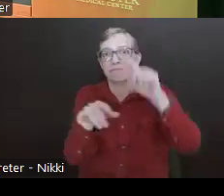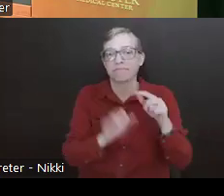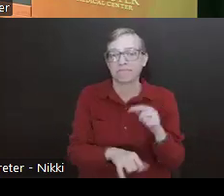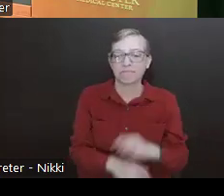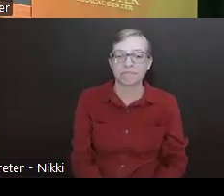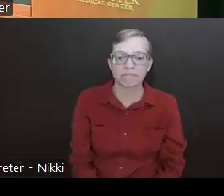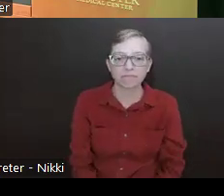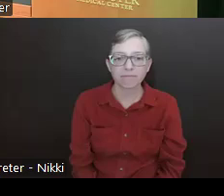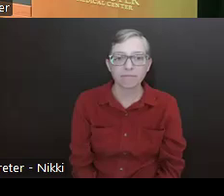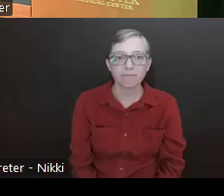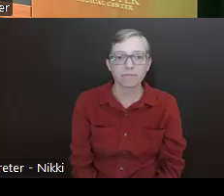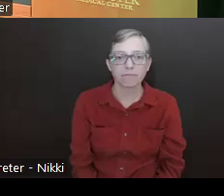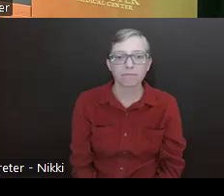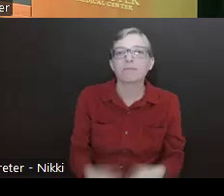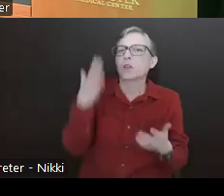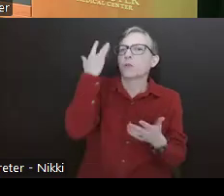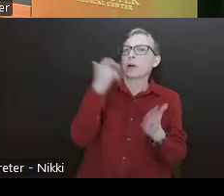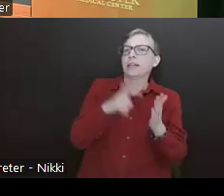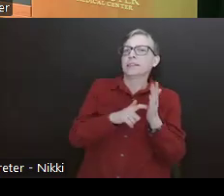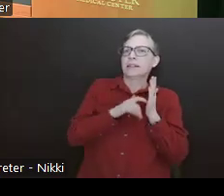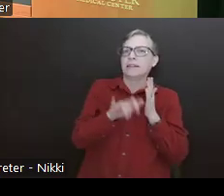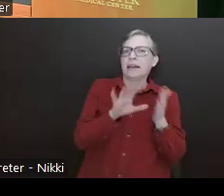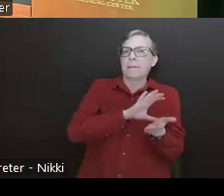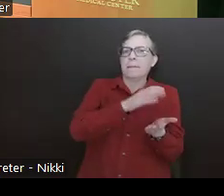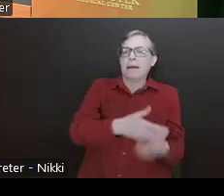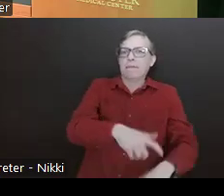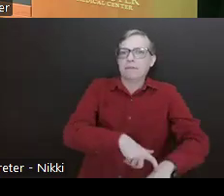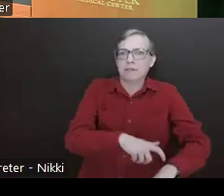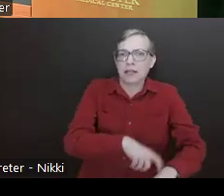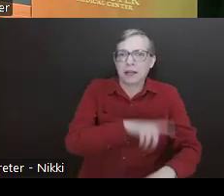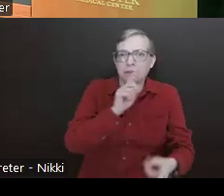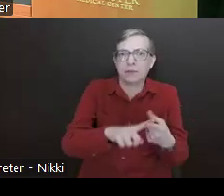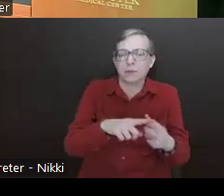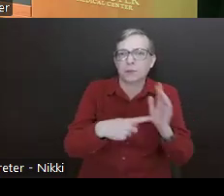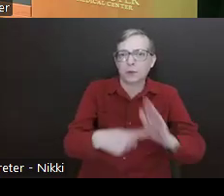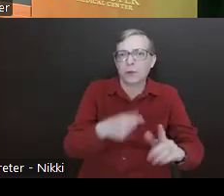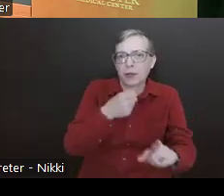would it take so much time uh that that's kind of a good question i mean I think I would certainly